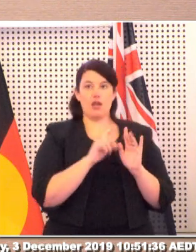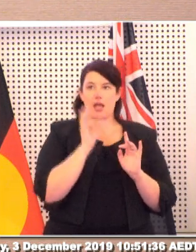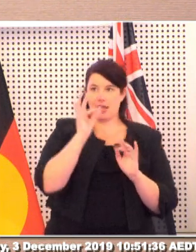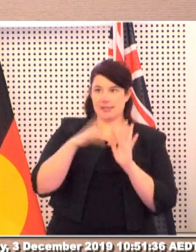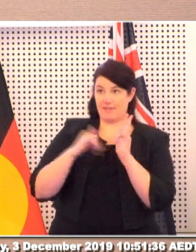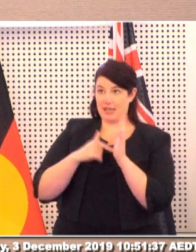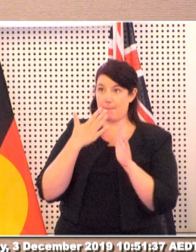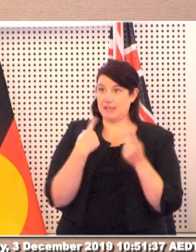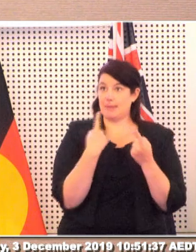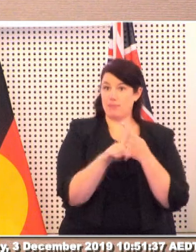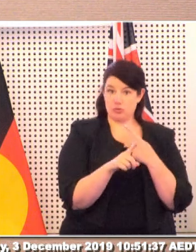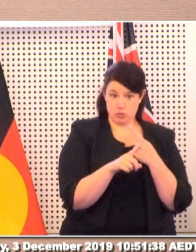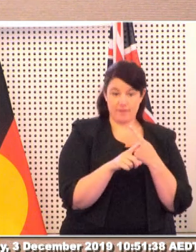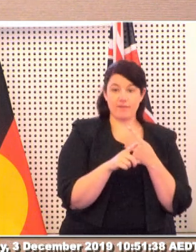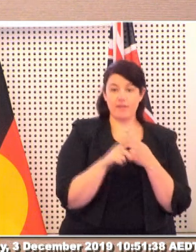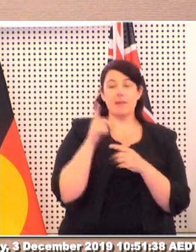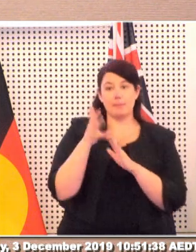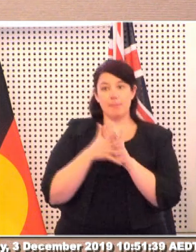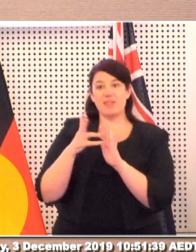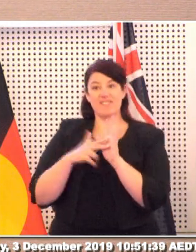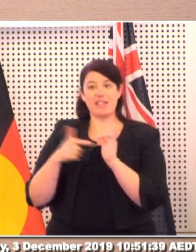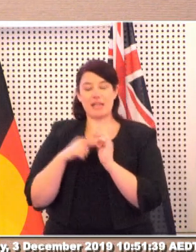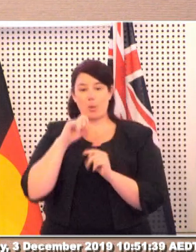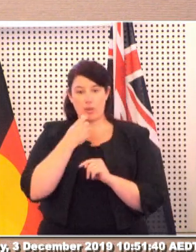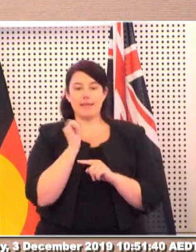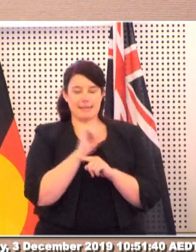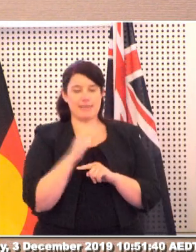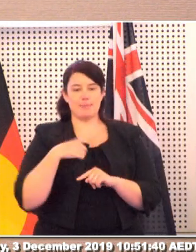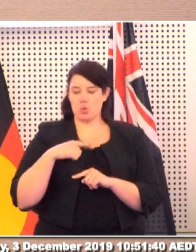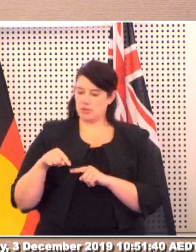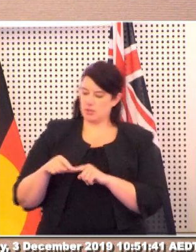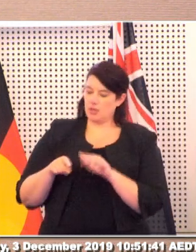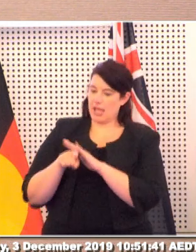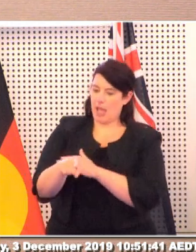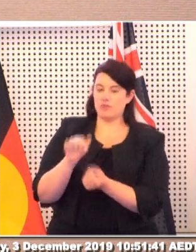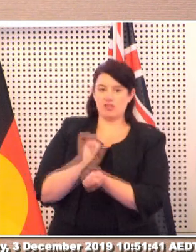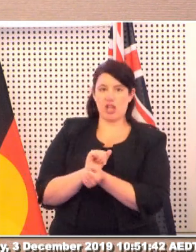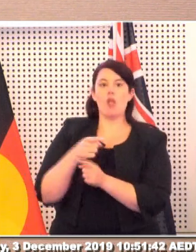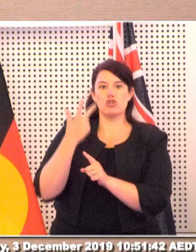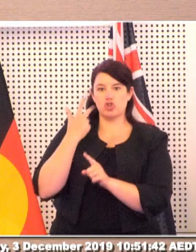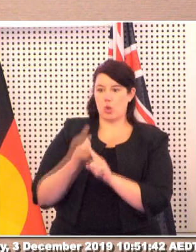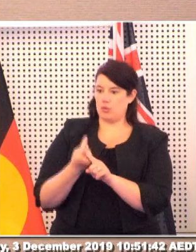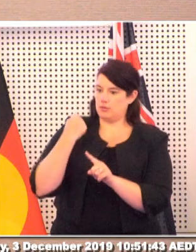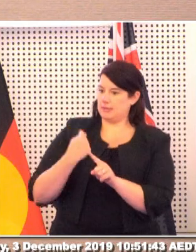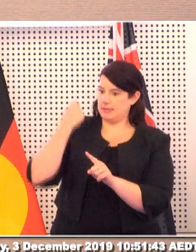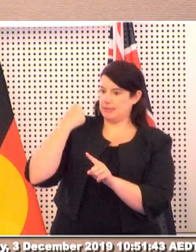which they are permitted is that they have previously come out of prison and that that demonstrates a pattern of violent or dangerous behaviour.